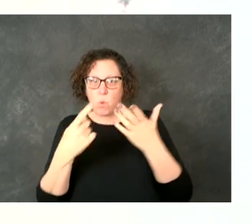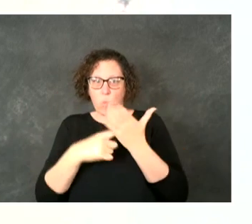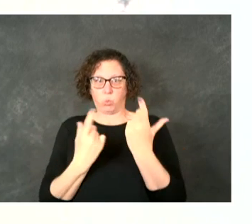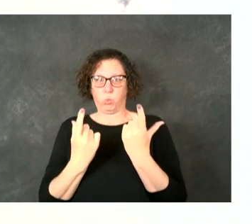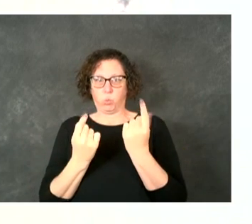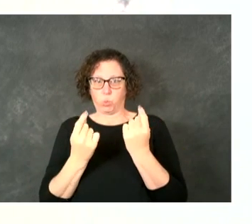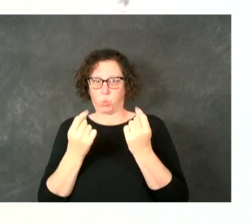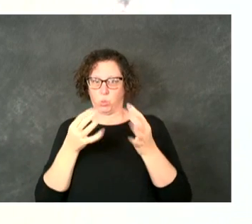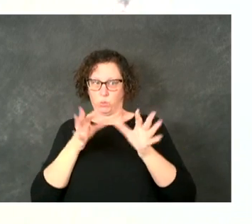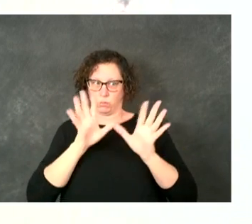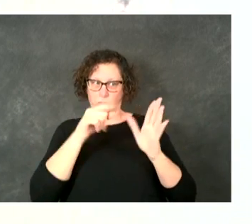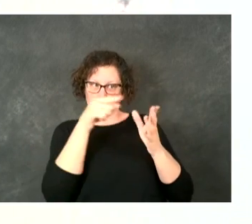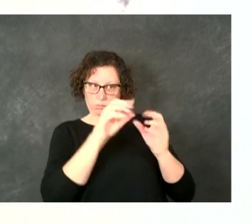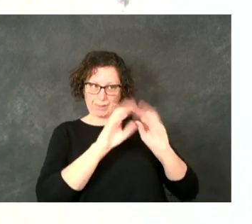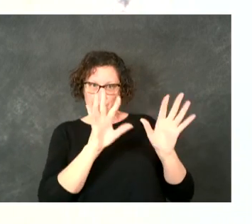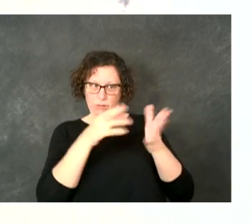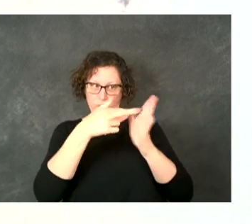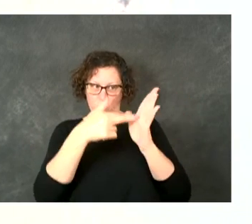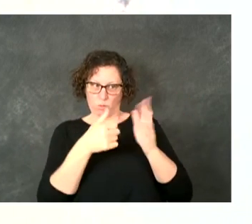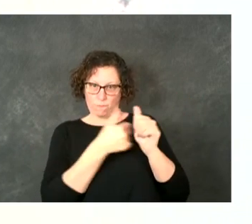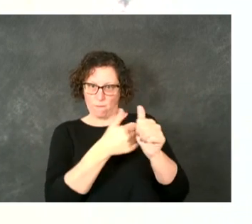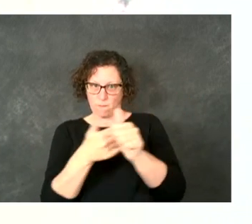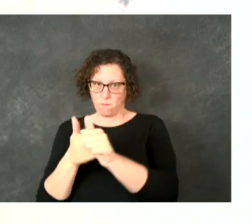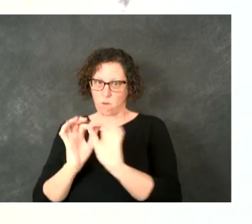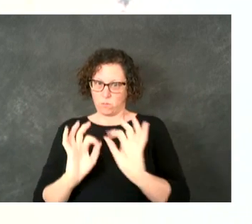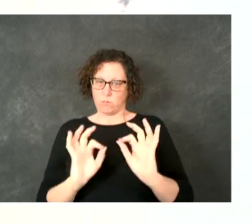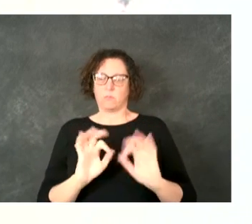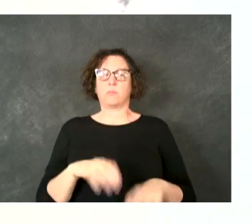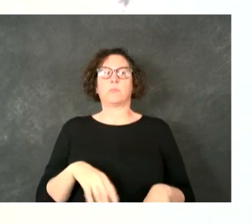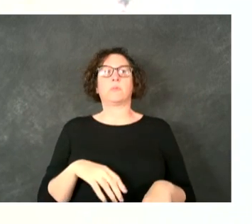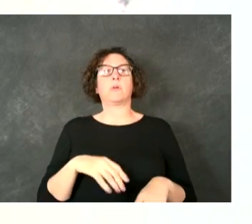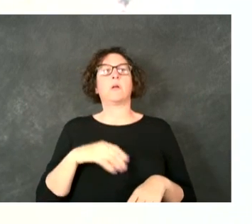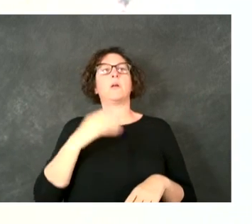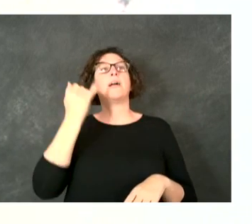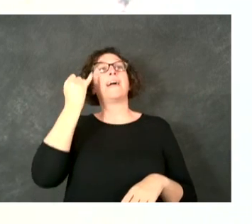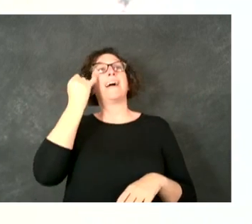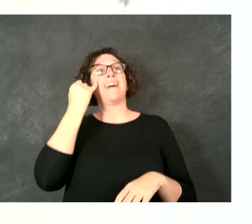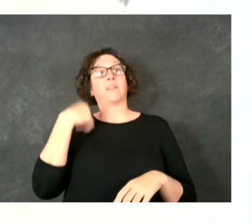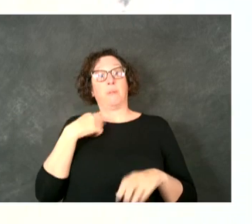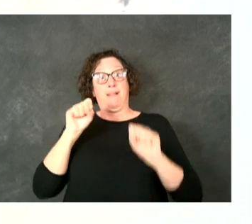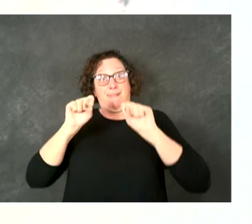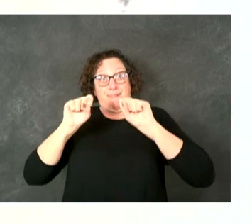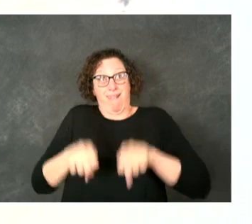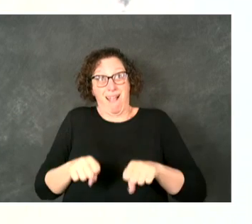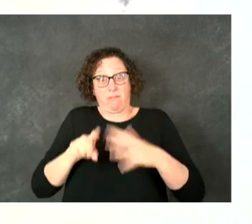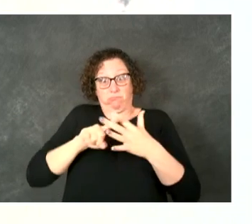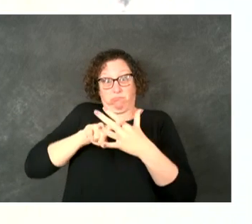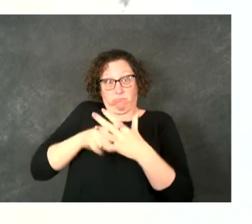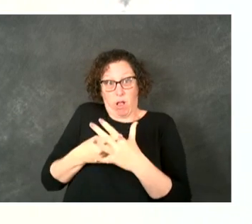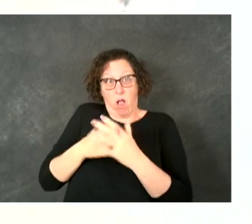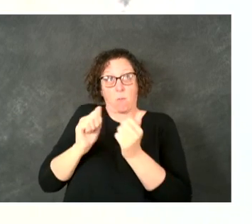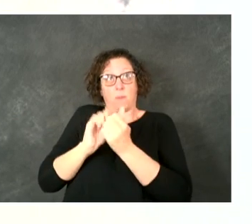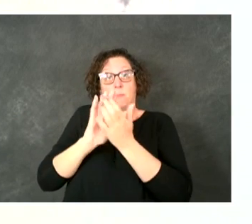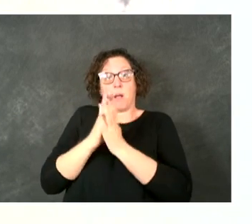IDGUANCE TO NEW